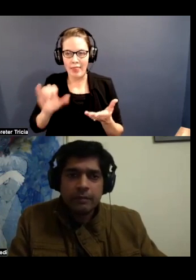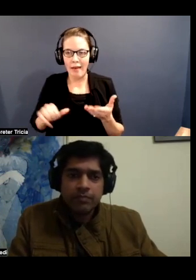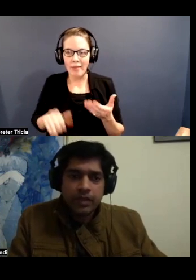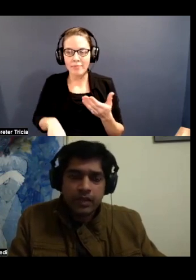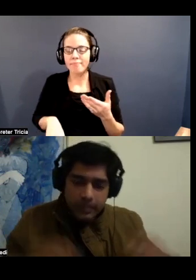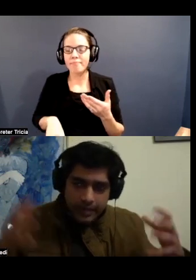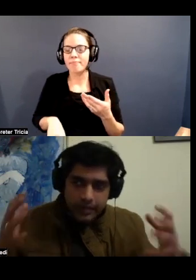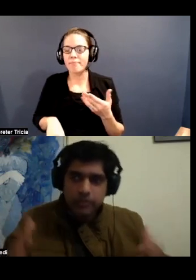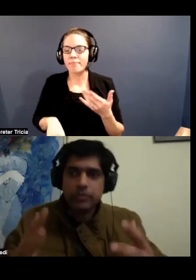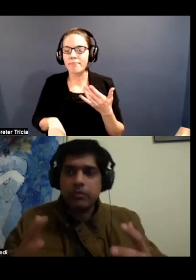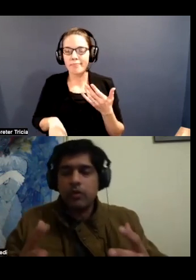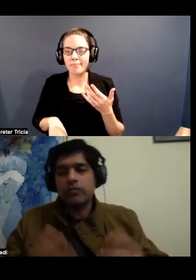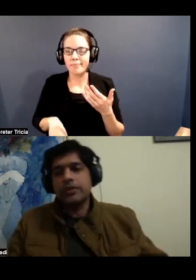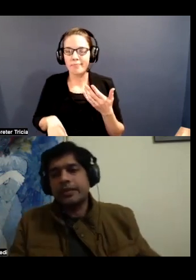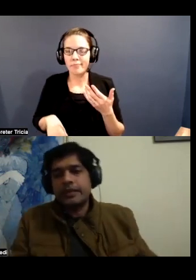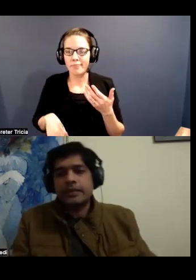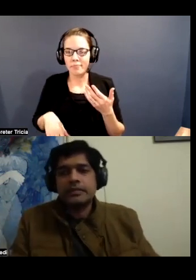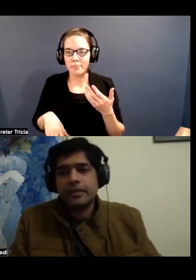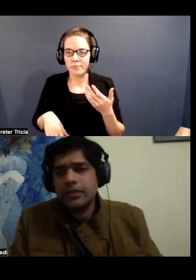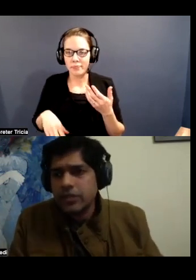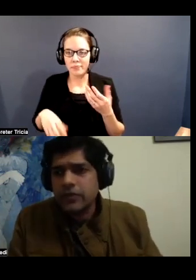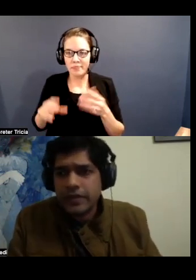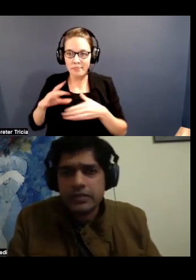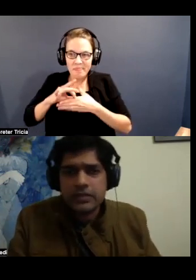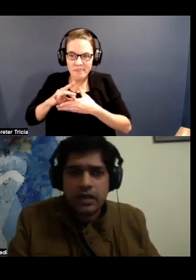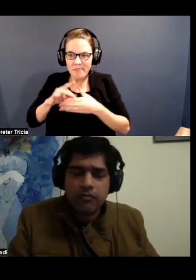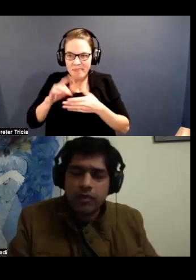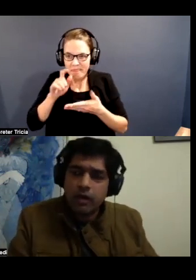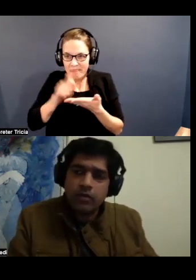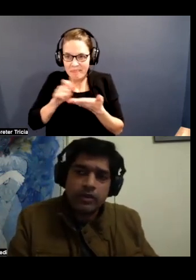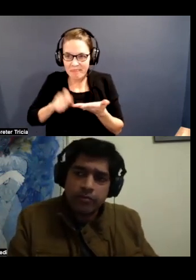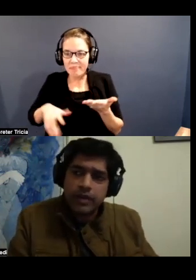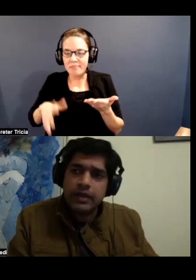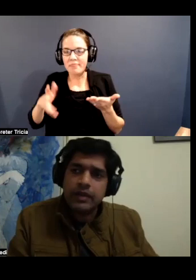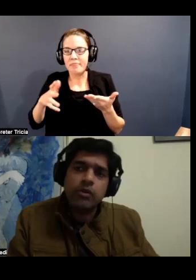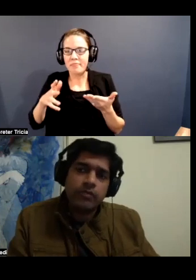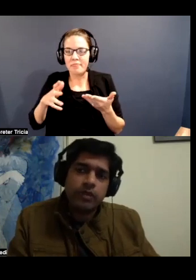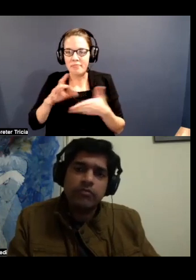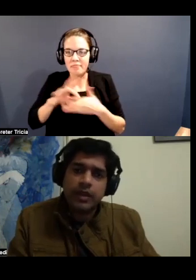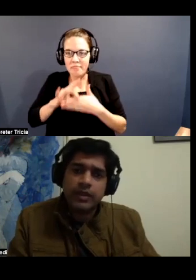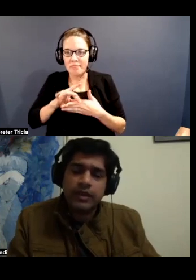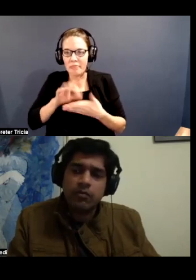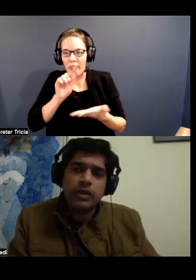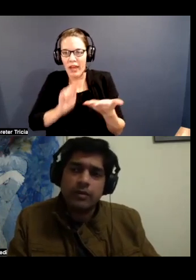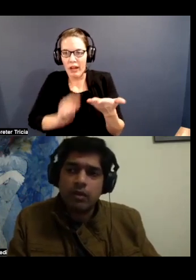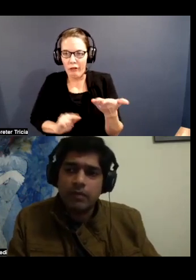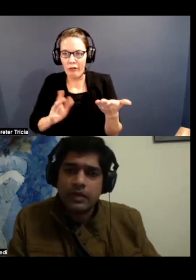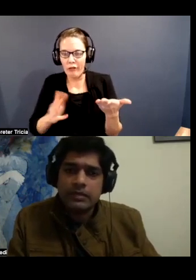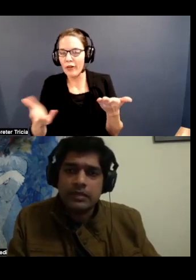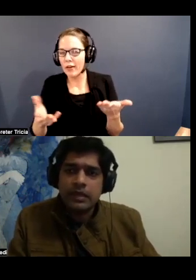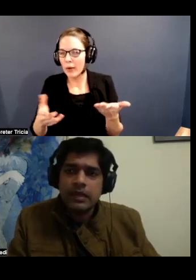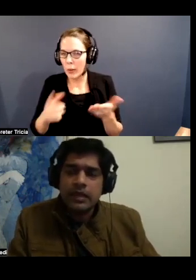get into the core of the details and the nitty-gritty of how we're defining and what we're finding and what it all means.